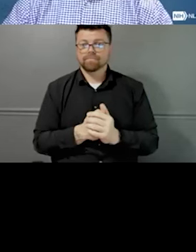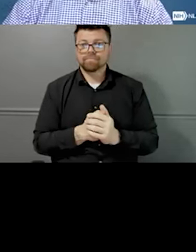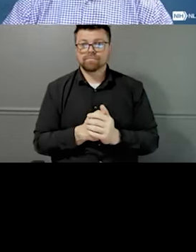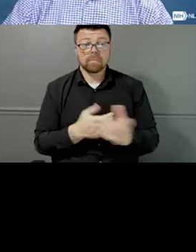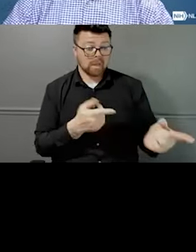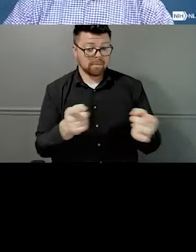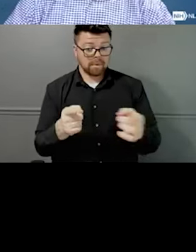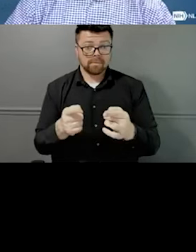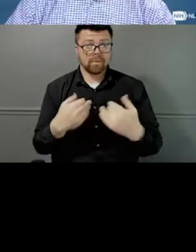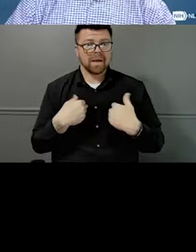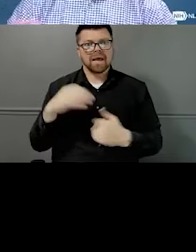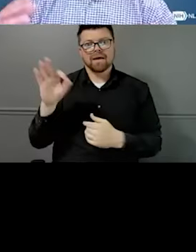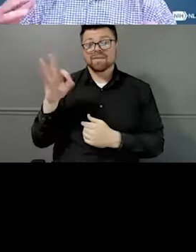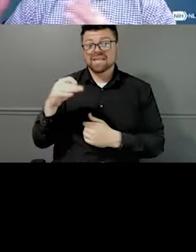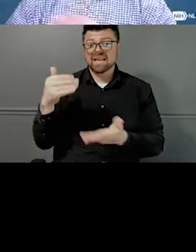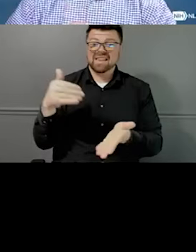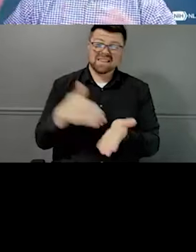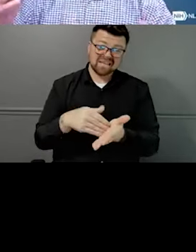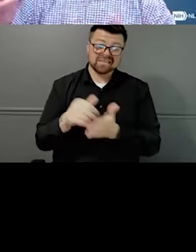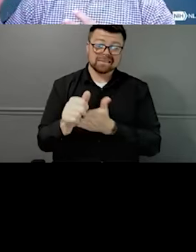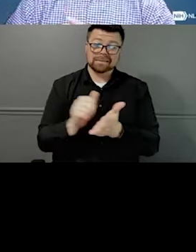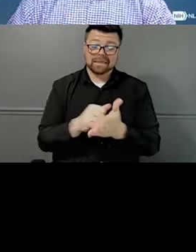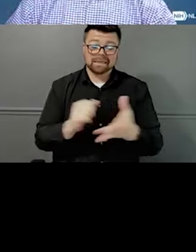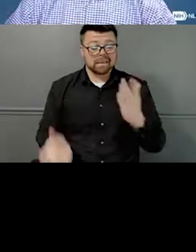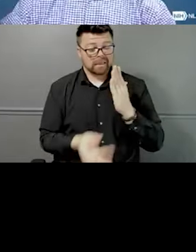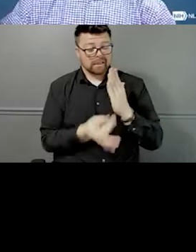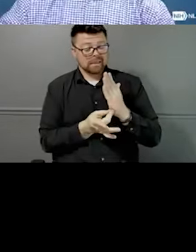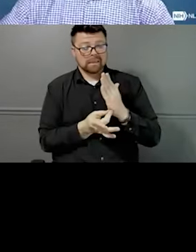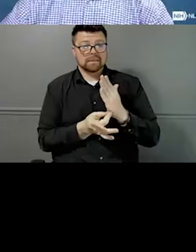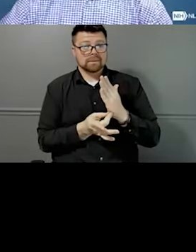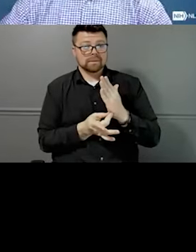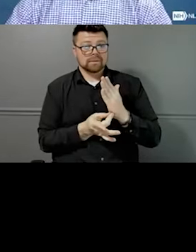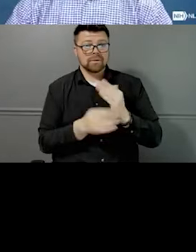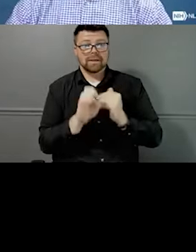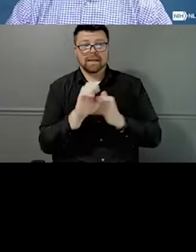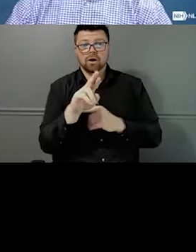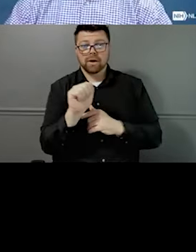90,000 accounts that have been linked to ERA Commons, the NIH grant system,